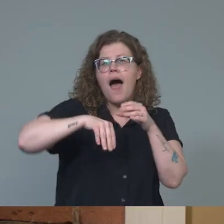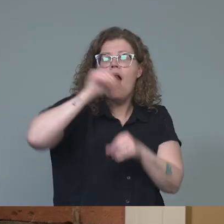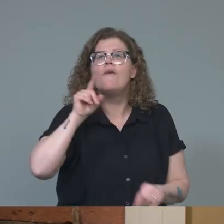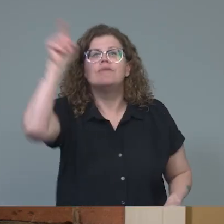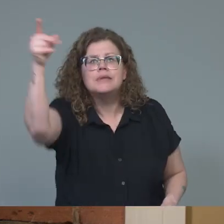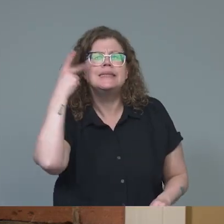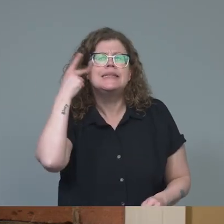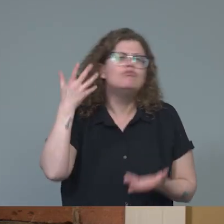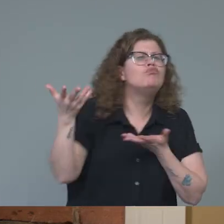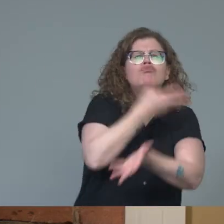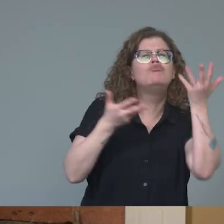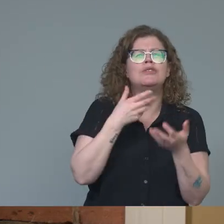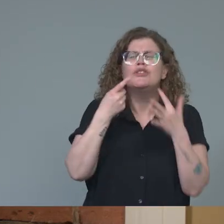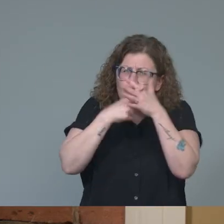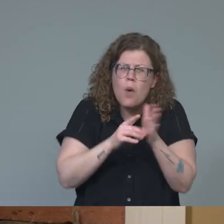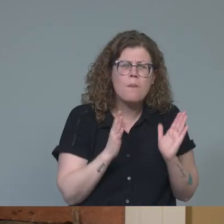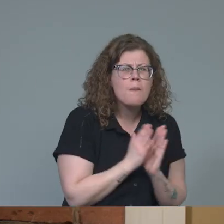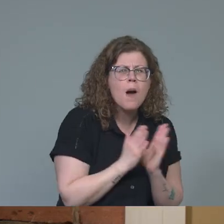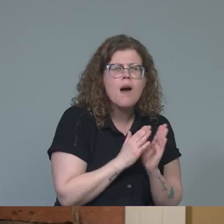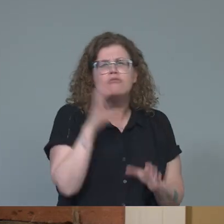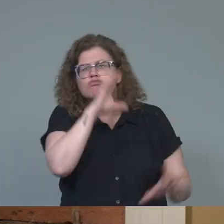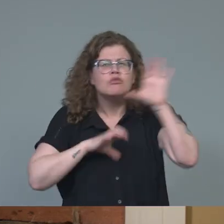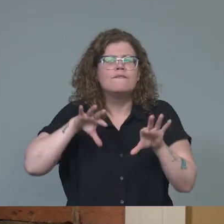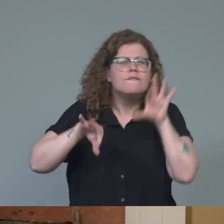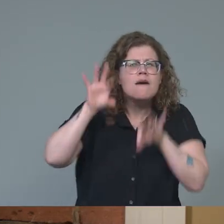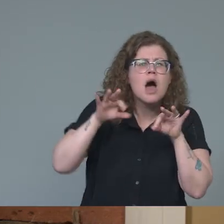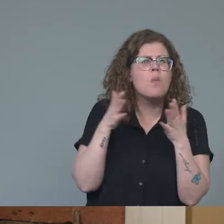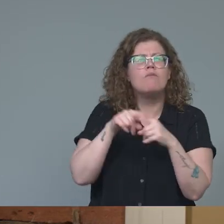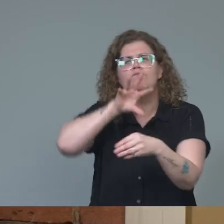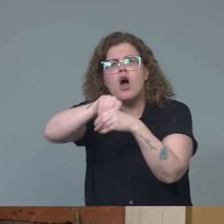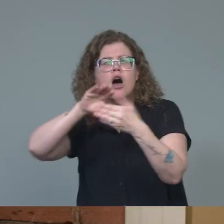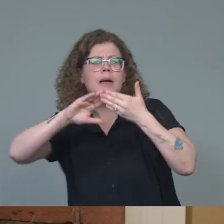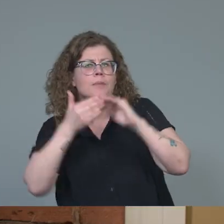their voices, or the feedback they provide you. This is also incredibly important.